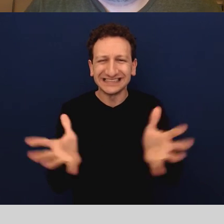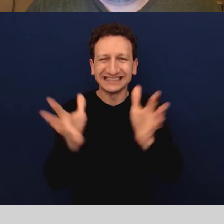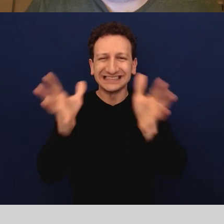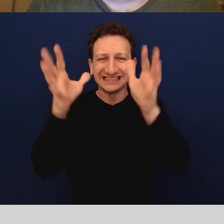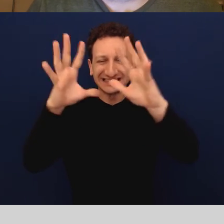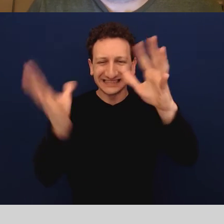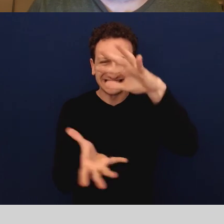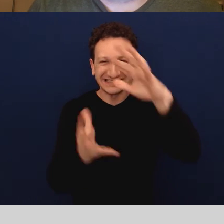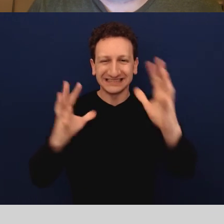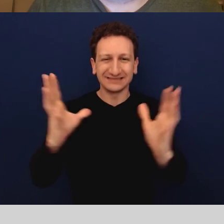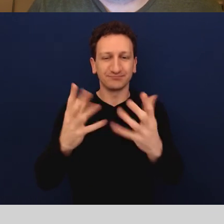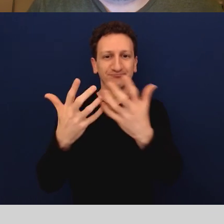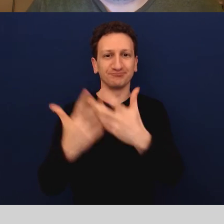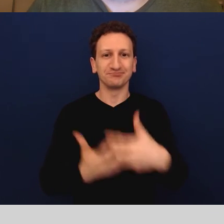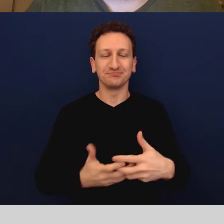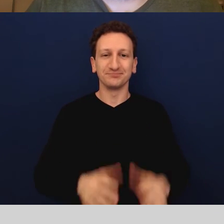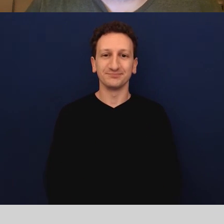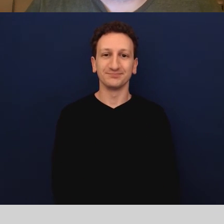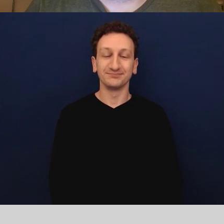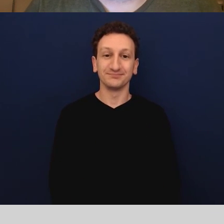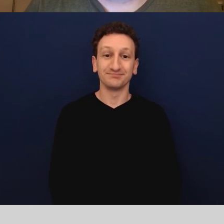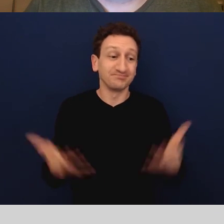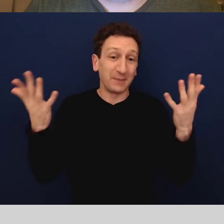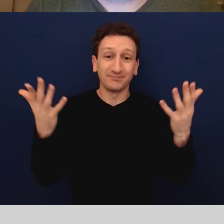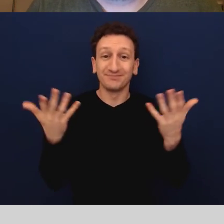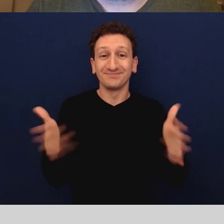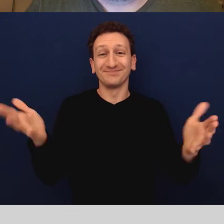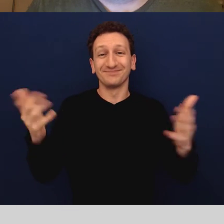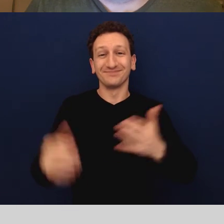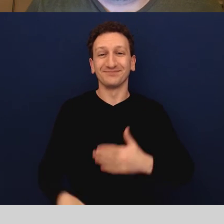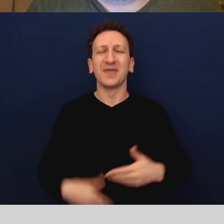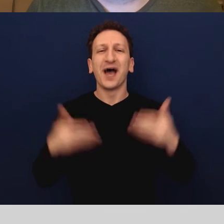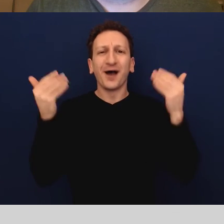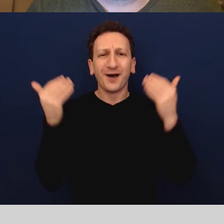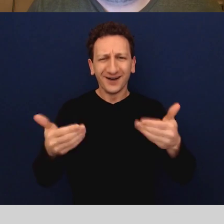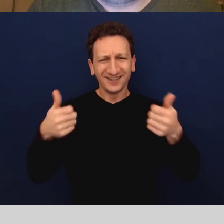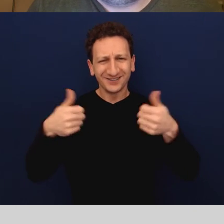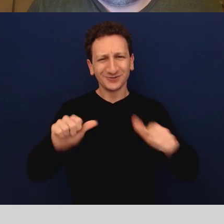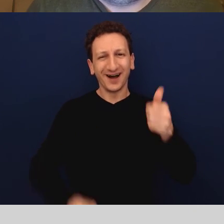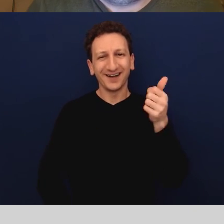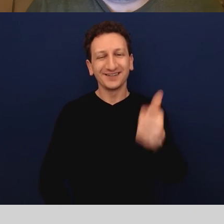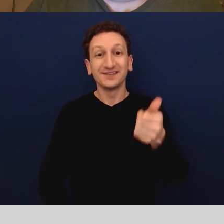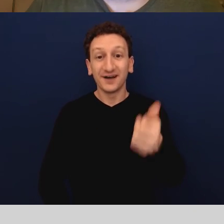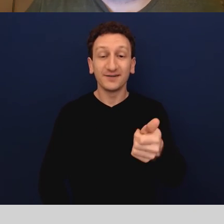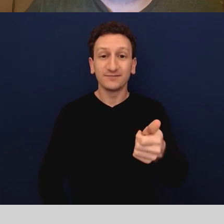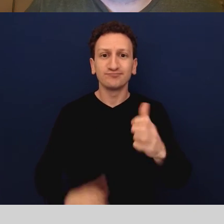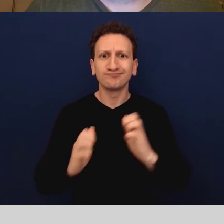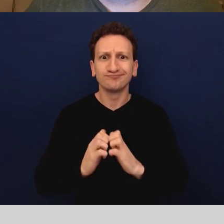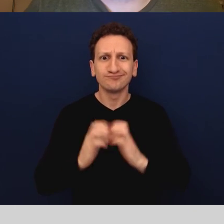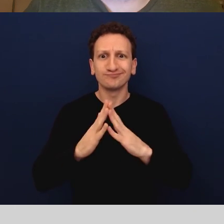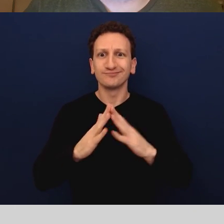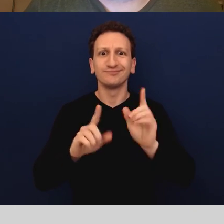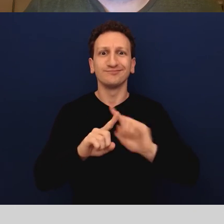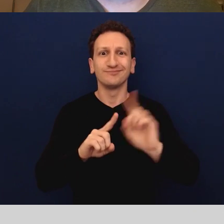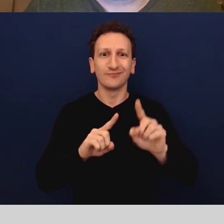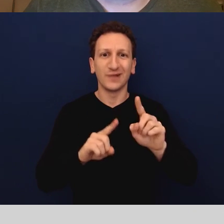So with that, I want to call on you to go first implement all kinds of guarding the working path